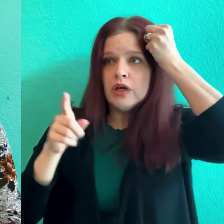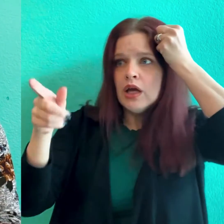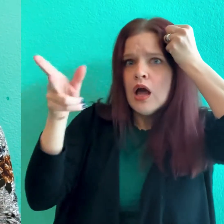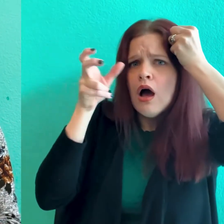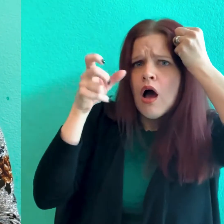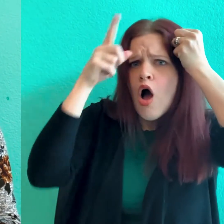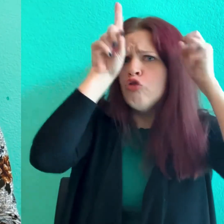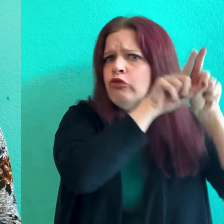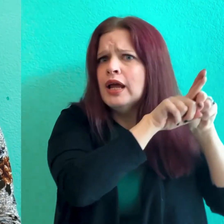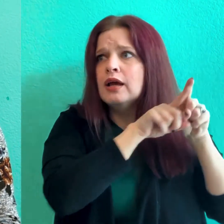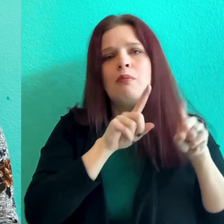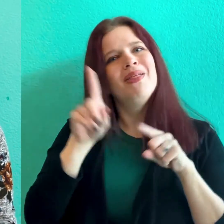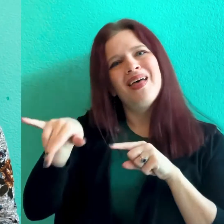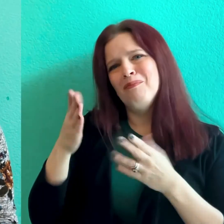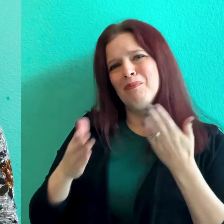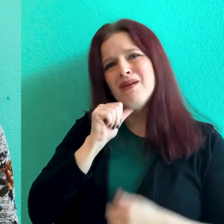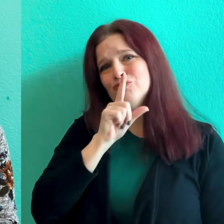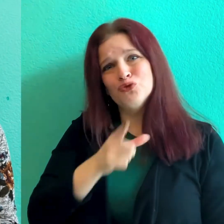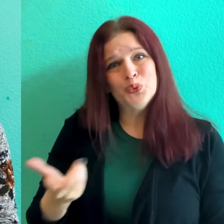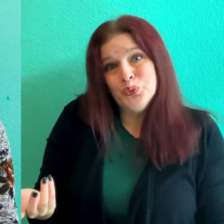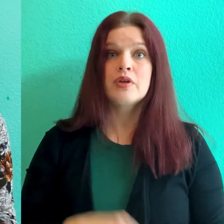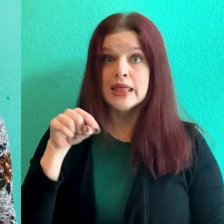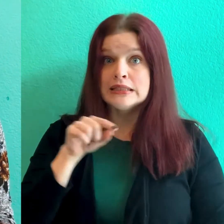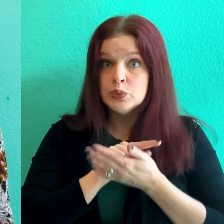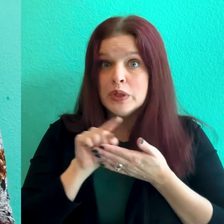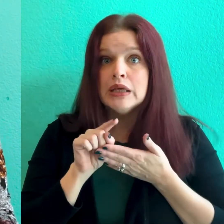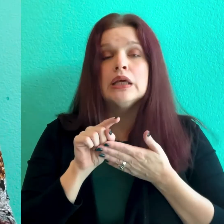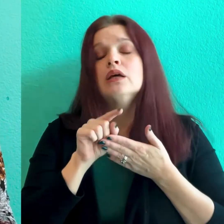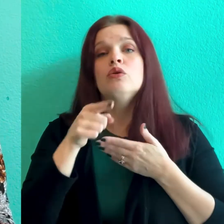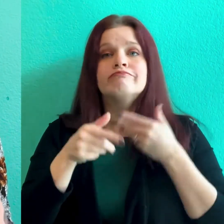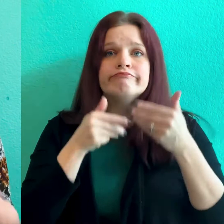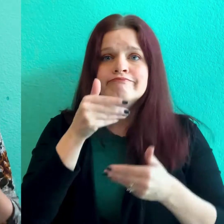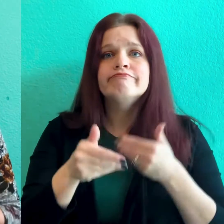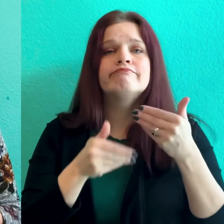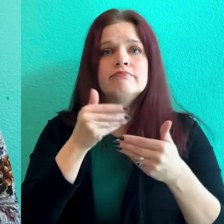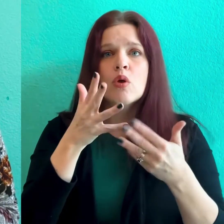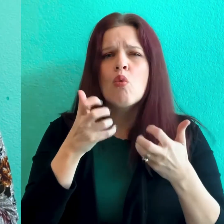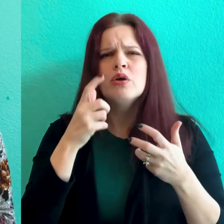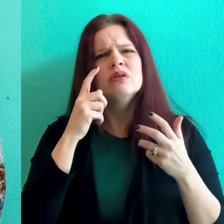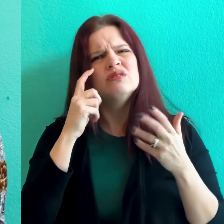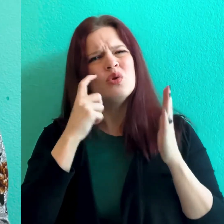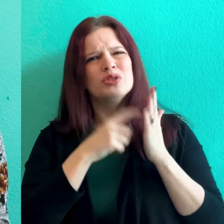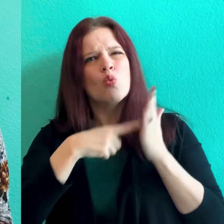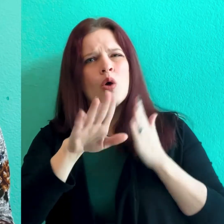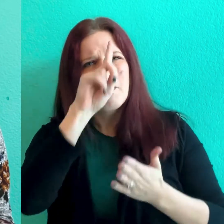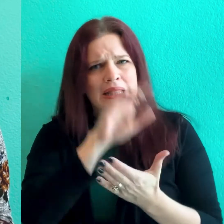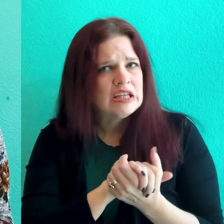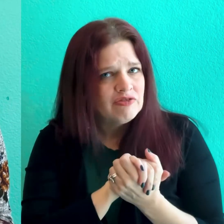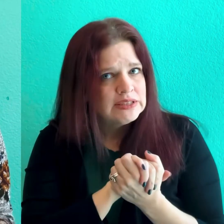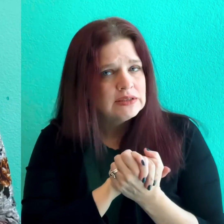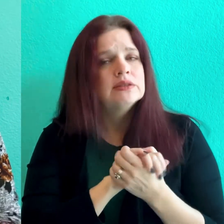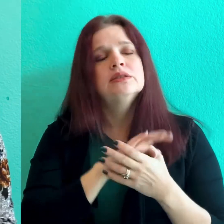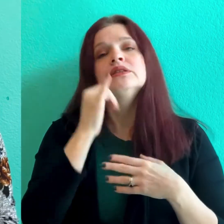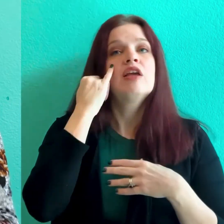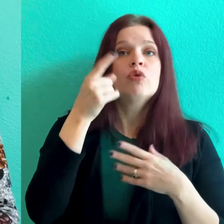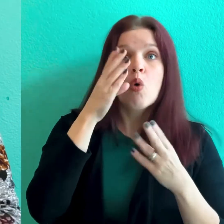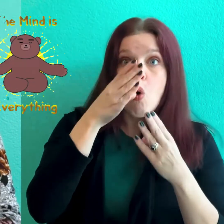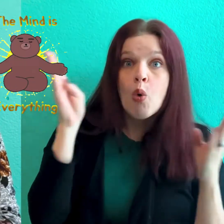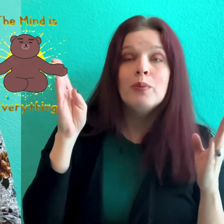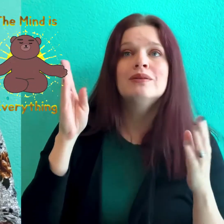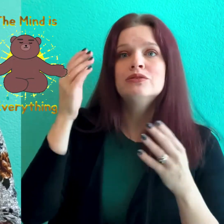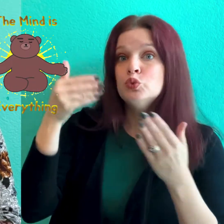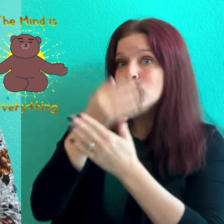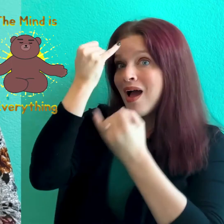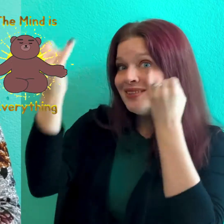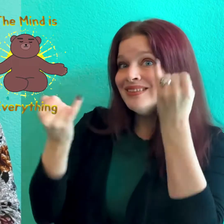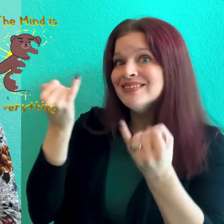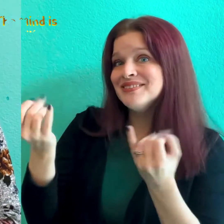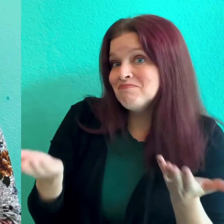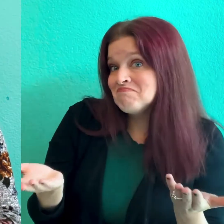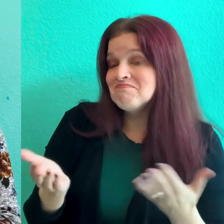So another activity for you this week as you're moving through the world is to try to understand and pull your attention towards the things that you believe about the world and if you're open to ideas that may contradict your beliefs.